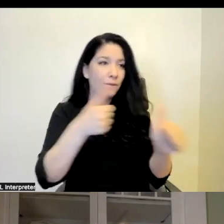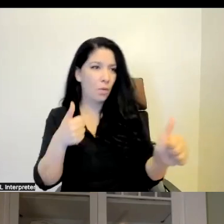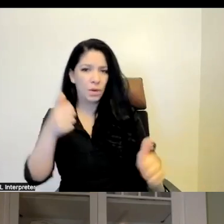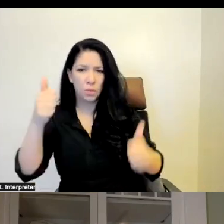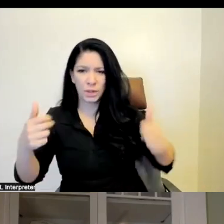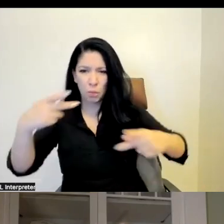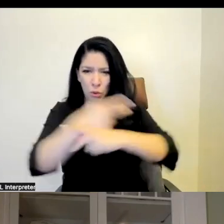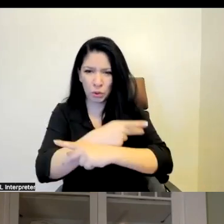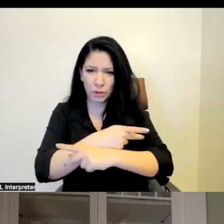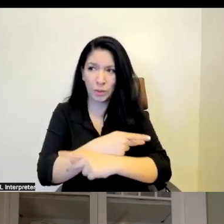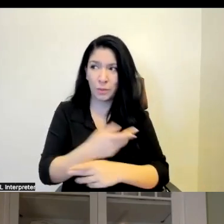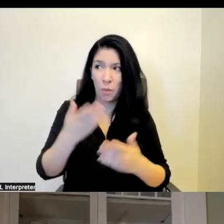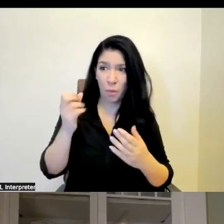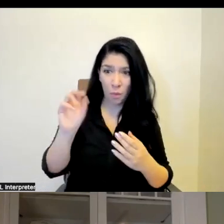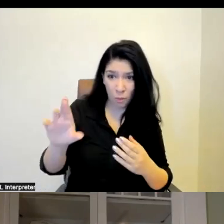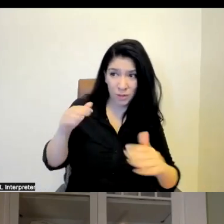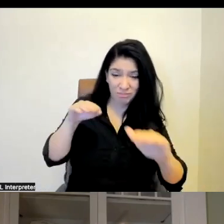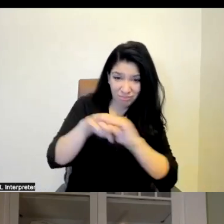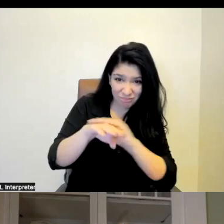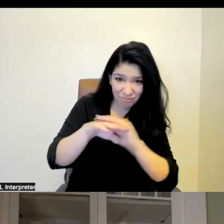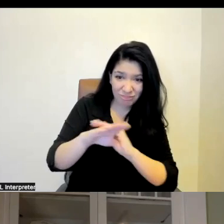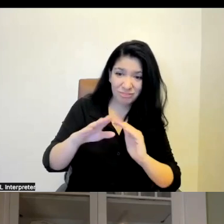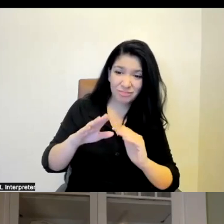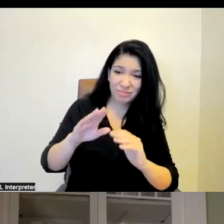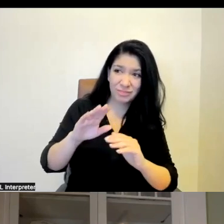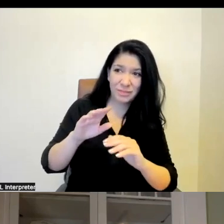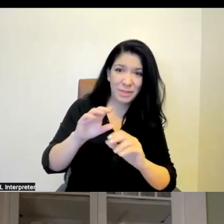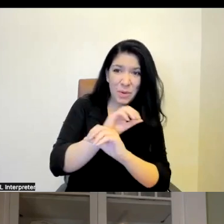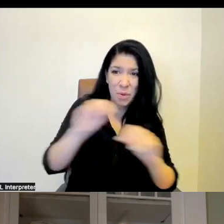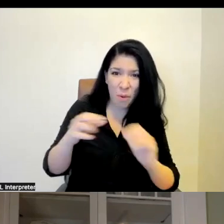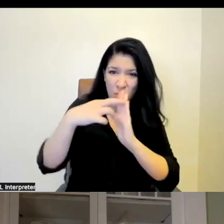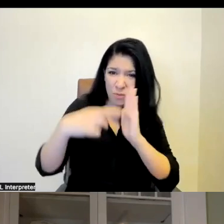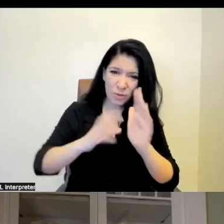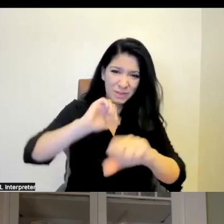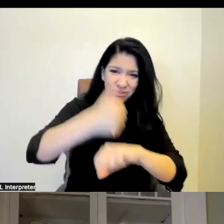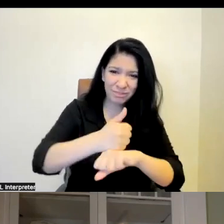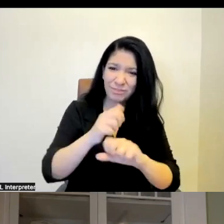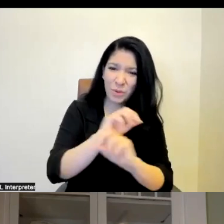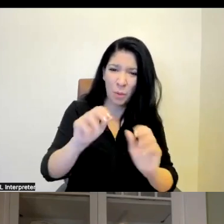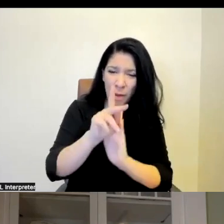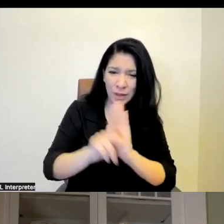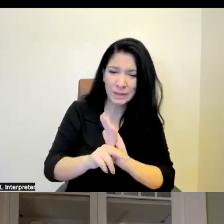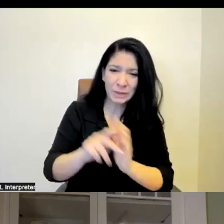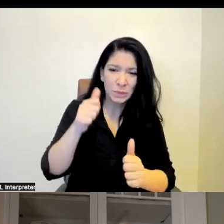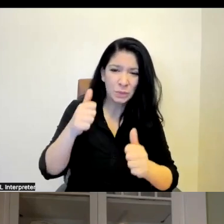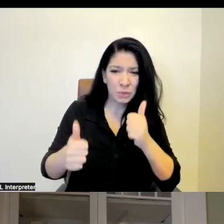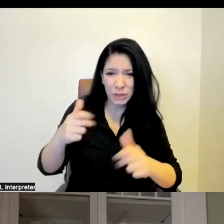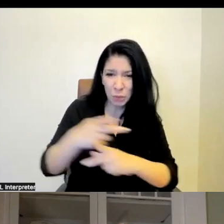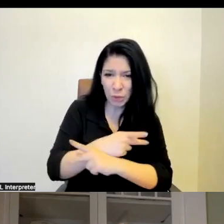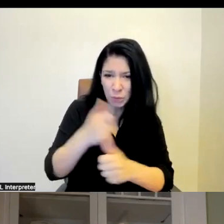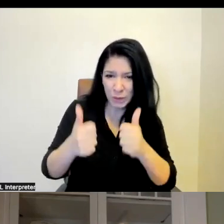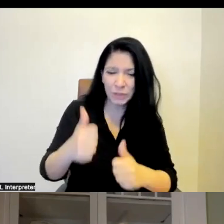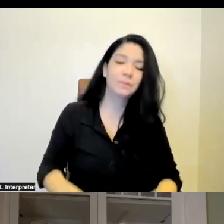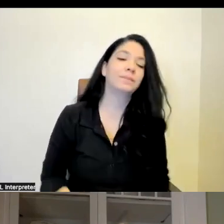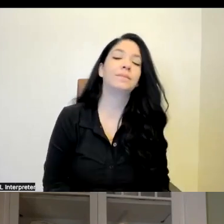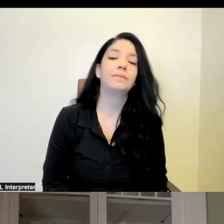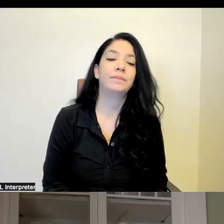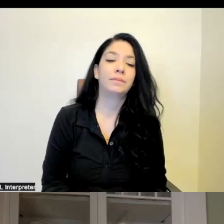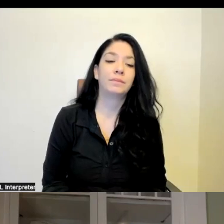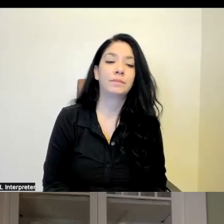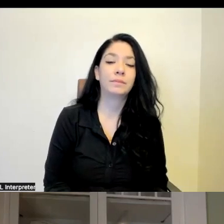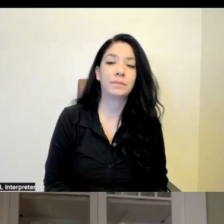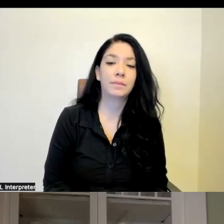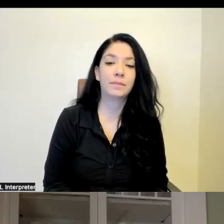accessing care without mandates in place. And knowing that you are going to be exposed to an